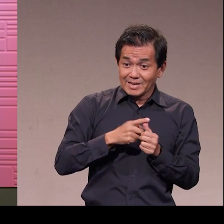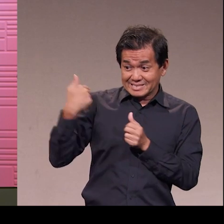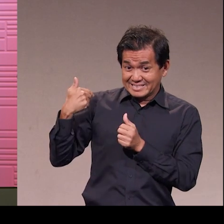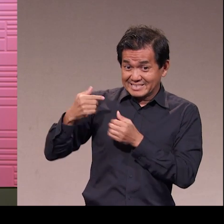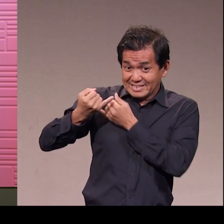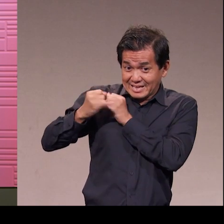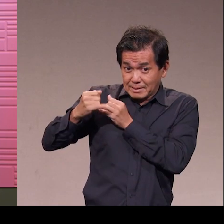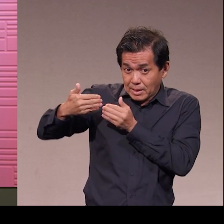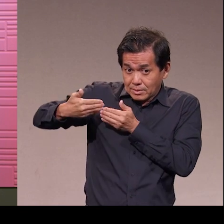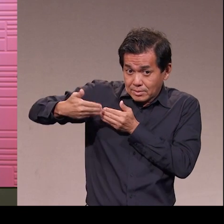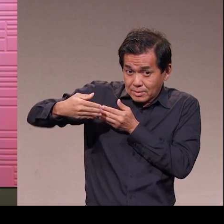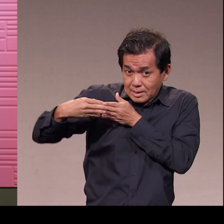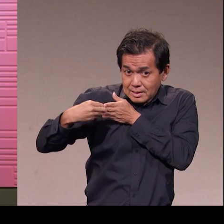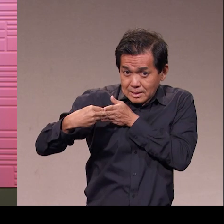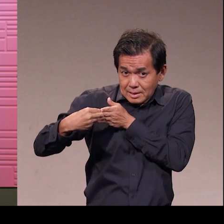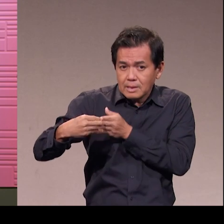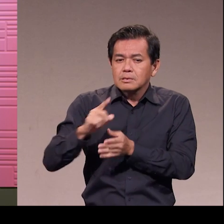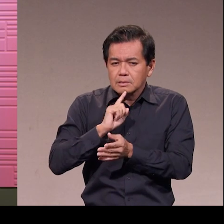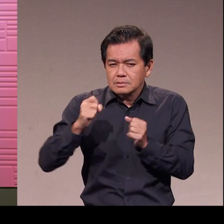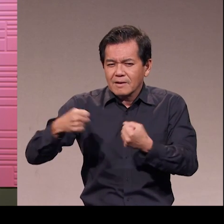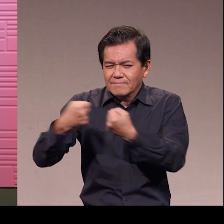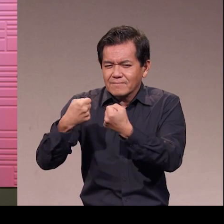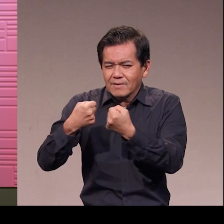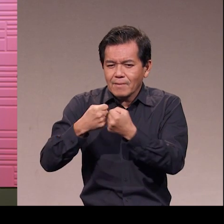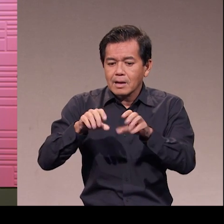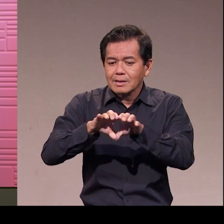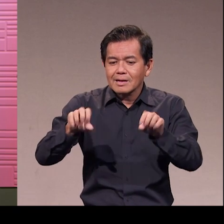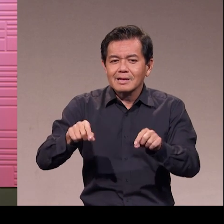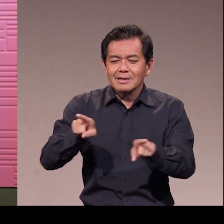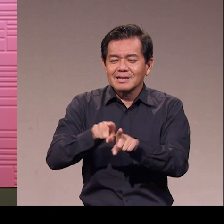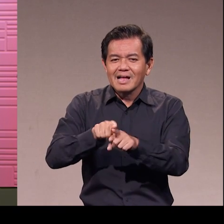and fought for citizenship and fair treatment, protecting the community's interests.